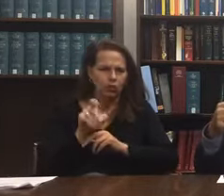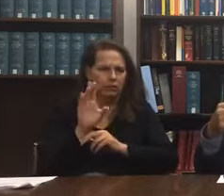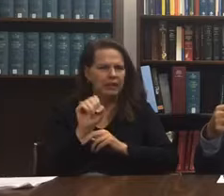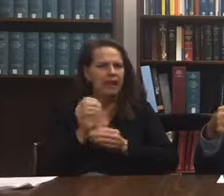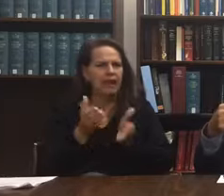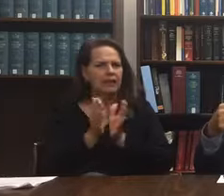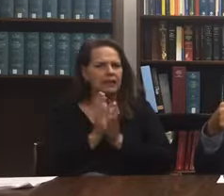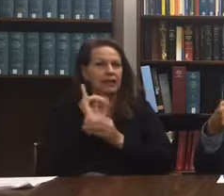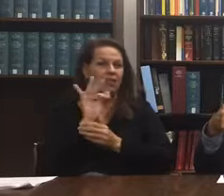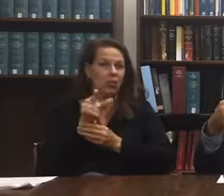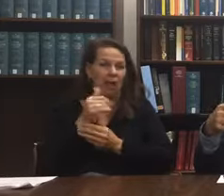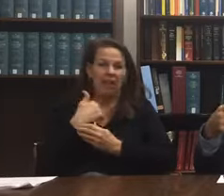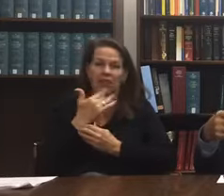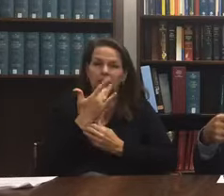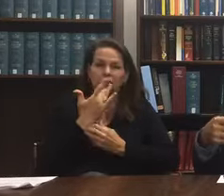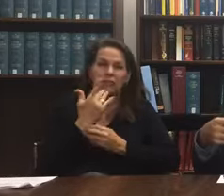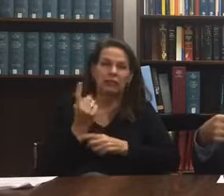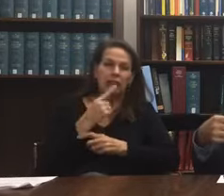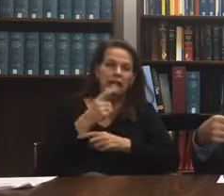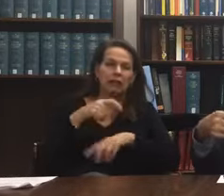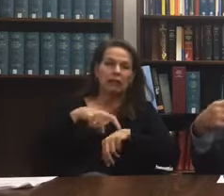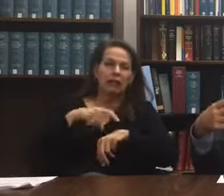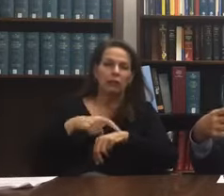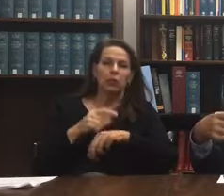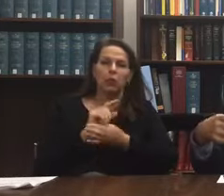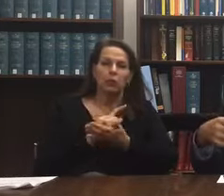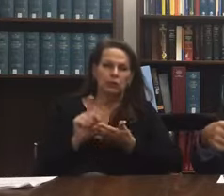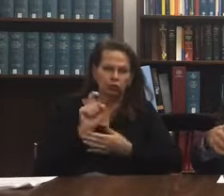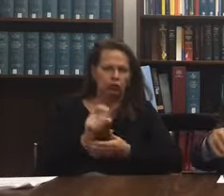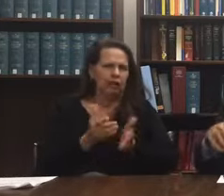date that or day of the week that works better for you you should ask for that